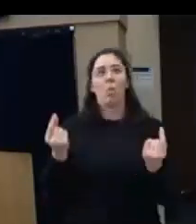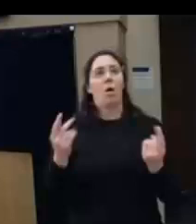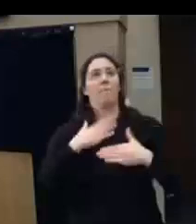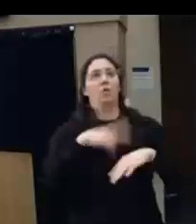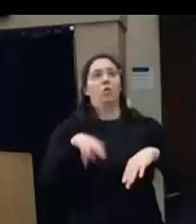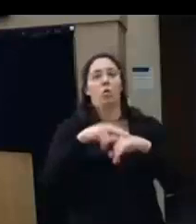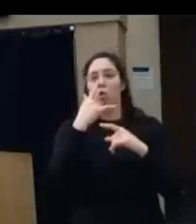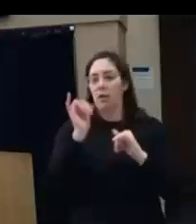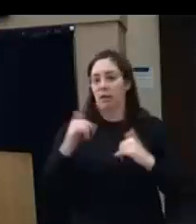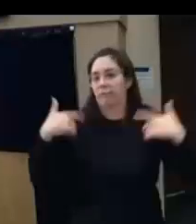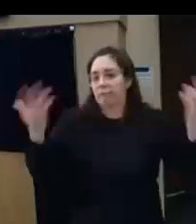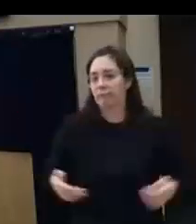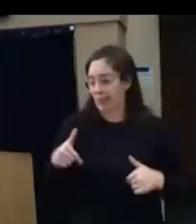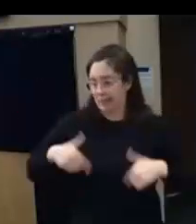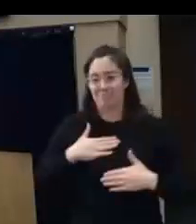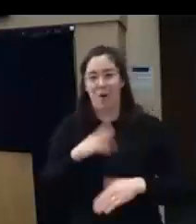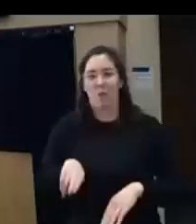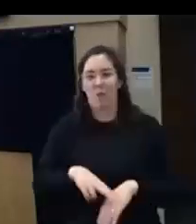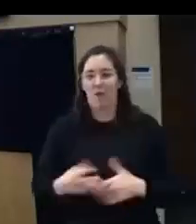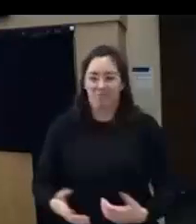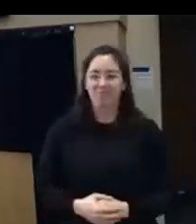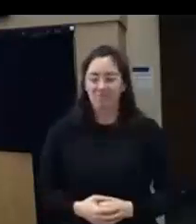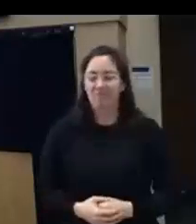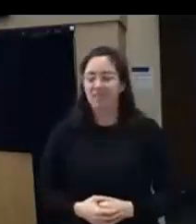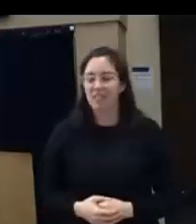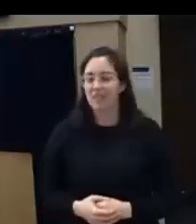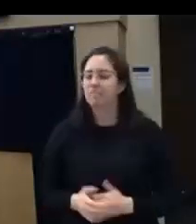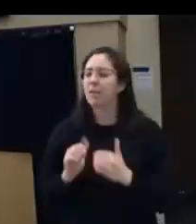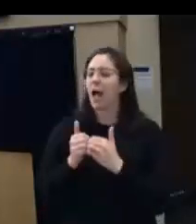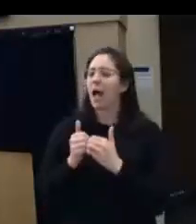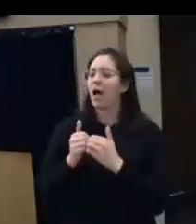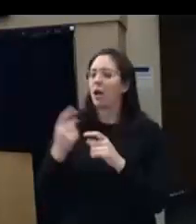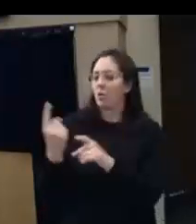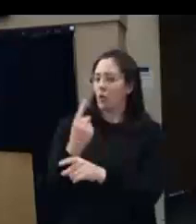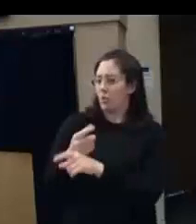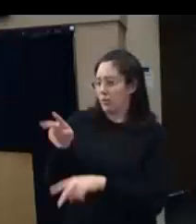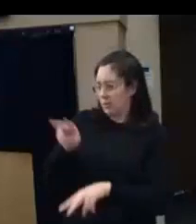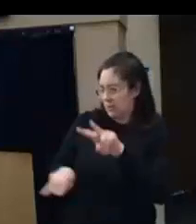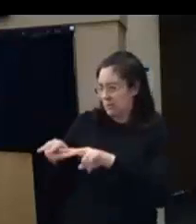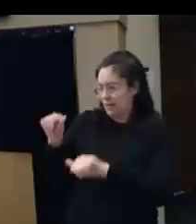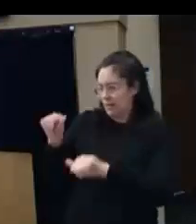that means um this is my normal and so how do I appropriately assess for it and also support them